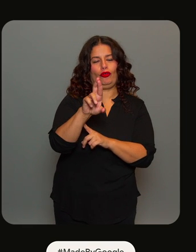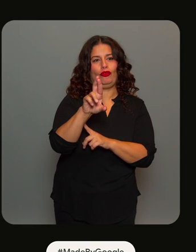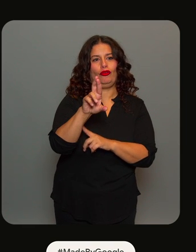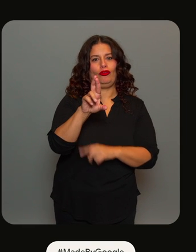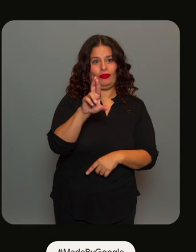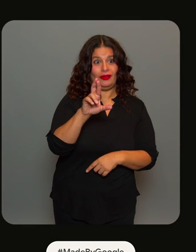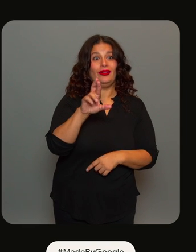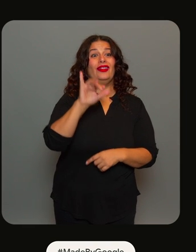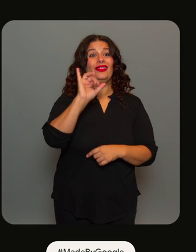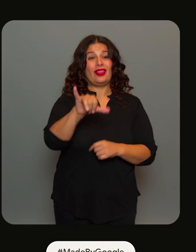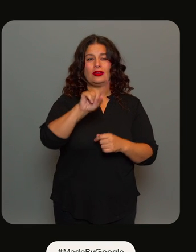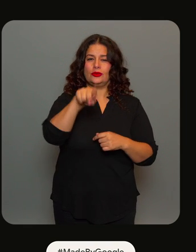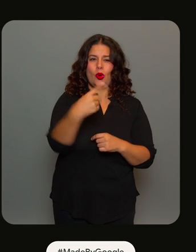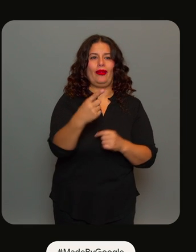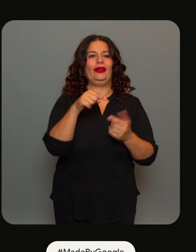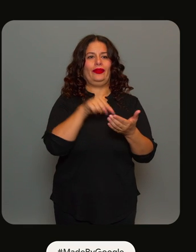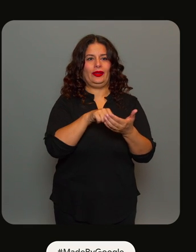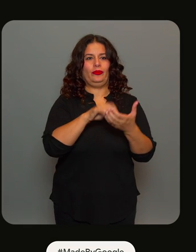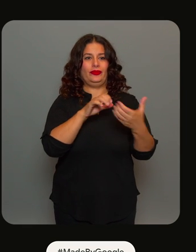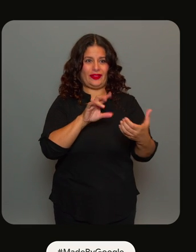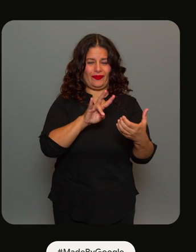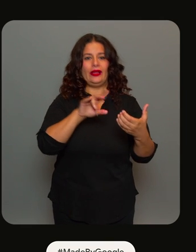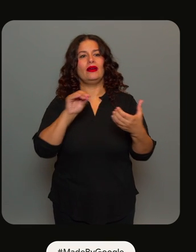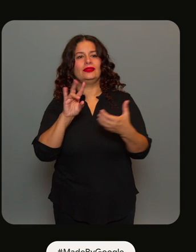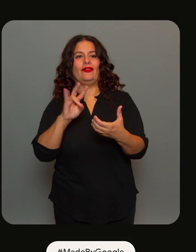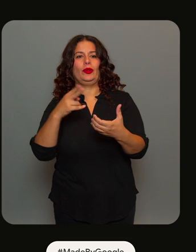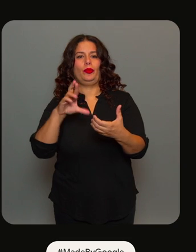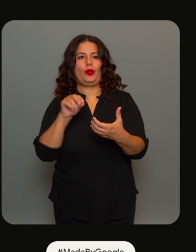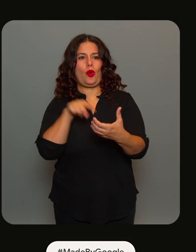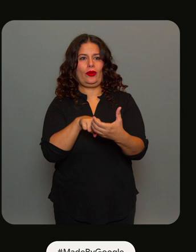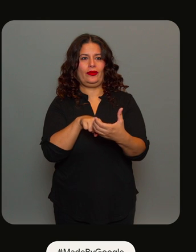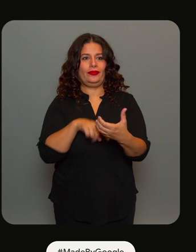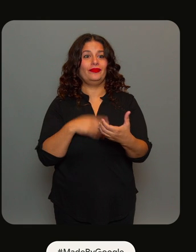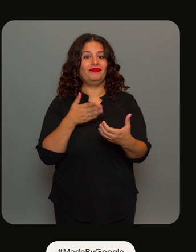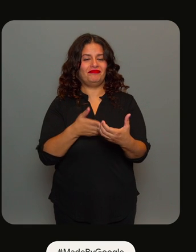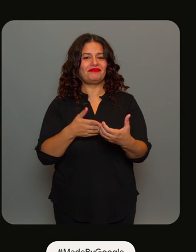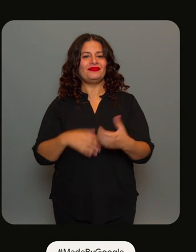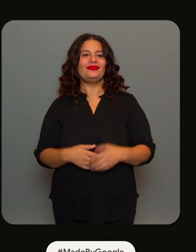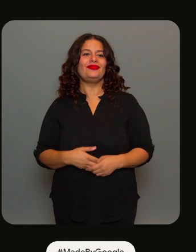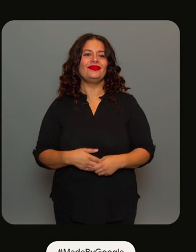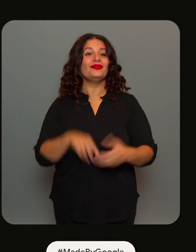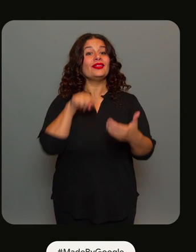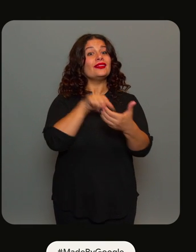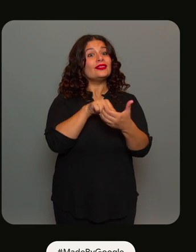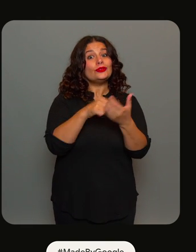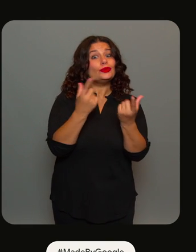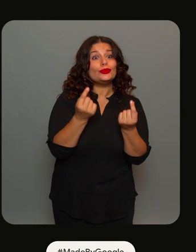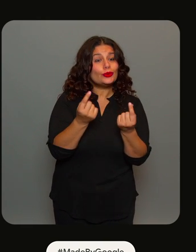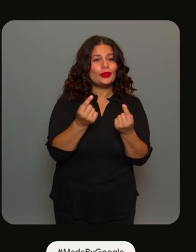with Google Photos on Pixel 7 and Pixel 7 Pro.